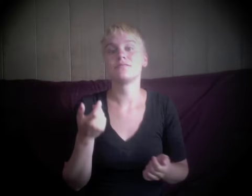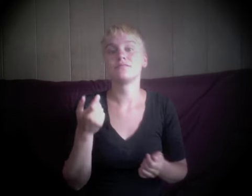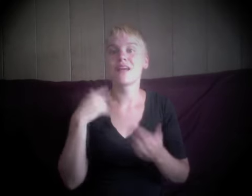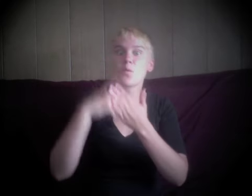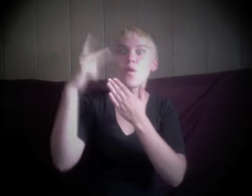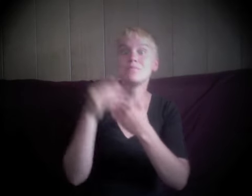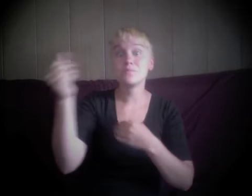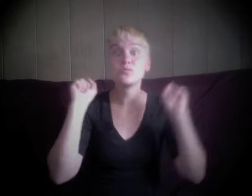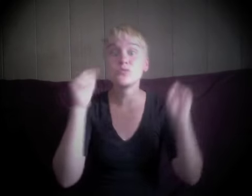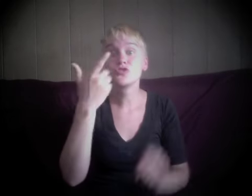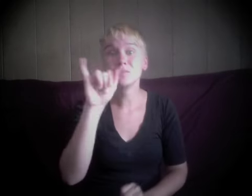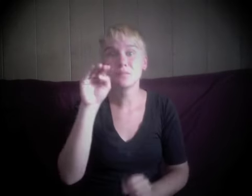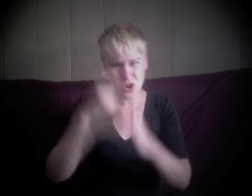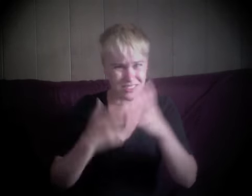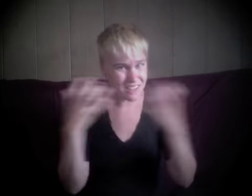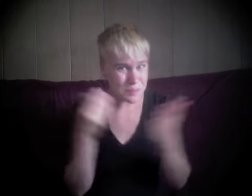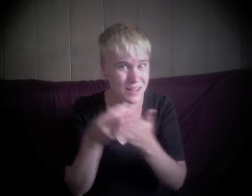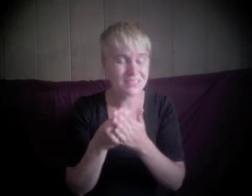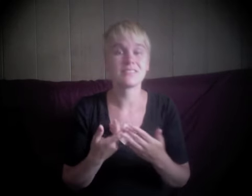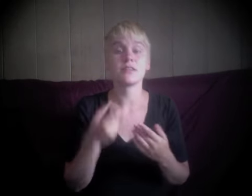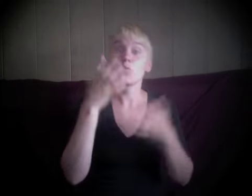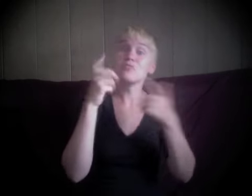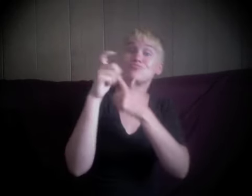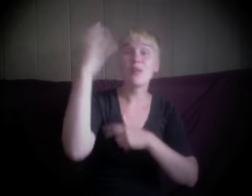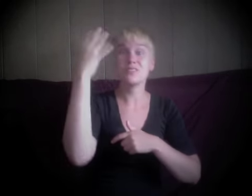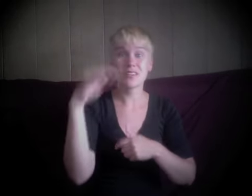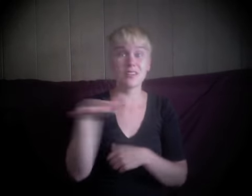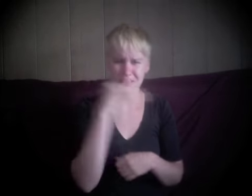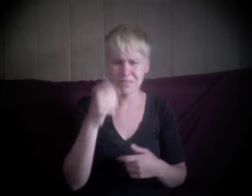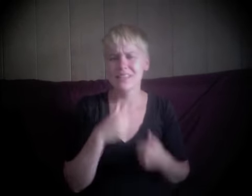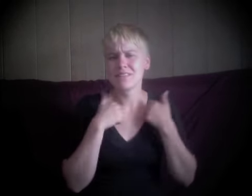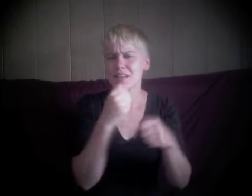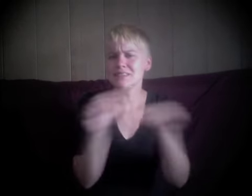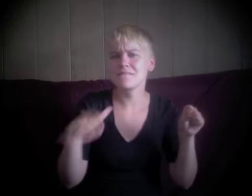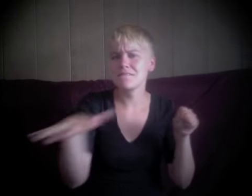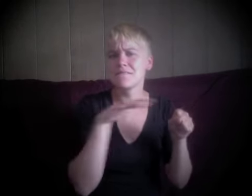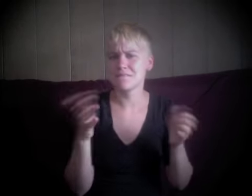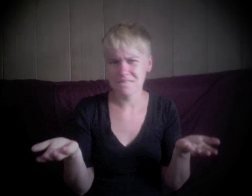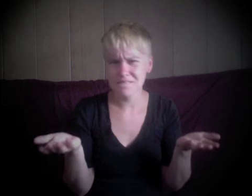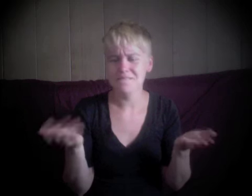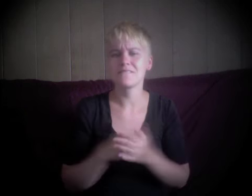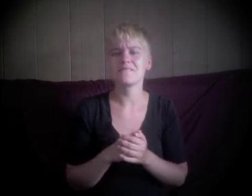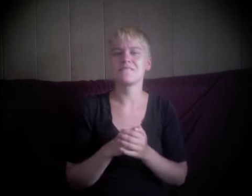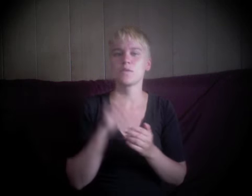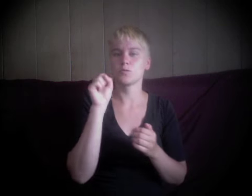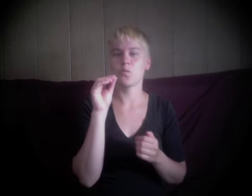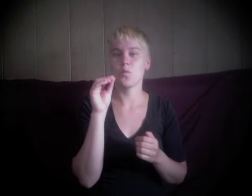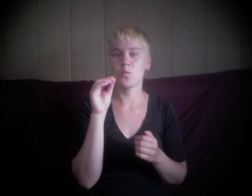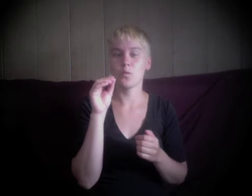Having equipments at home costs a lot of money, going to the gym costs a lot of money, going on a jog outside in an unsafe neighborhood is also a challenge.